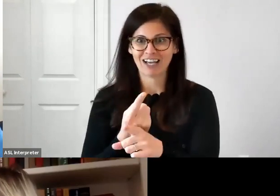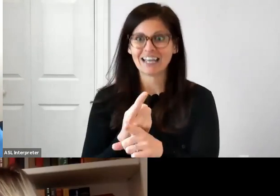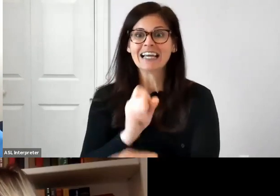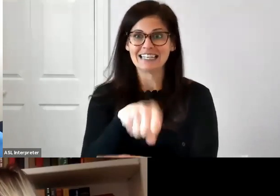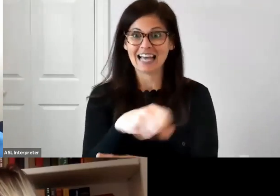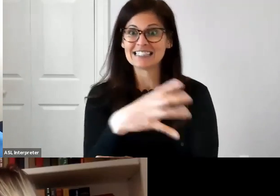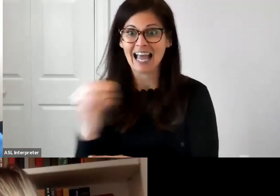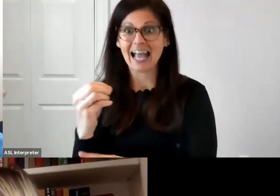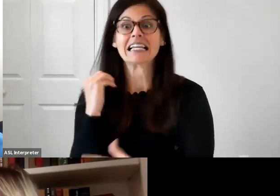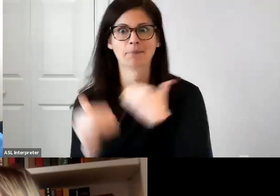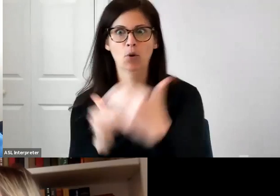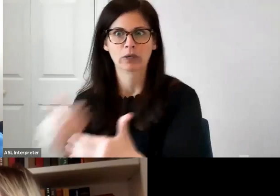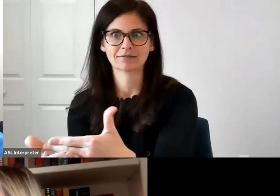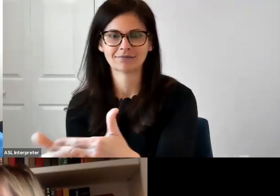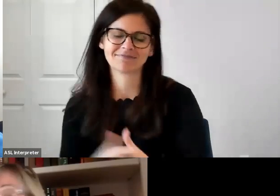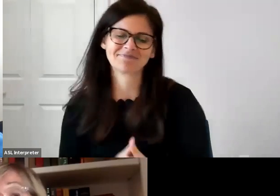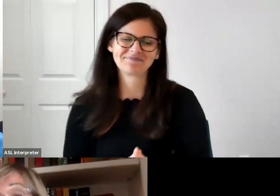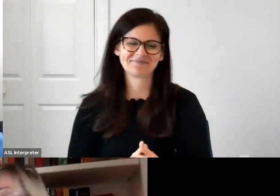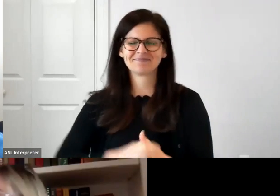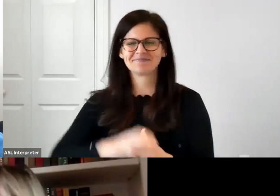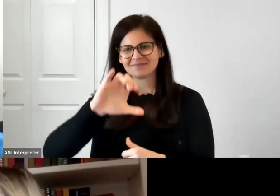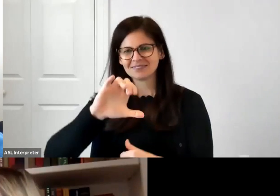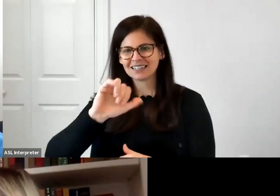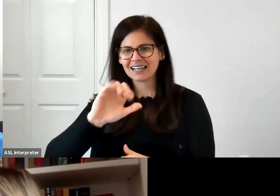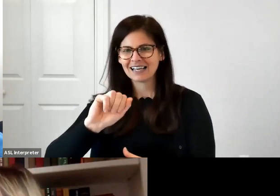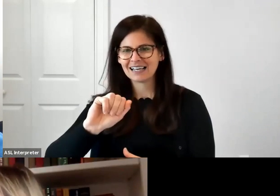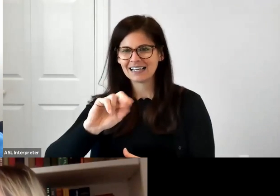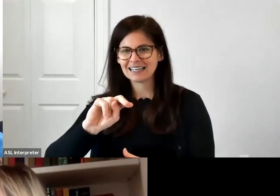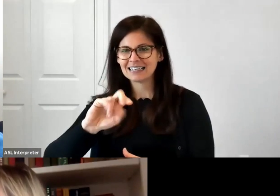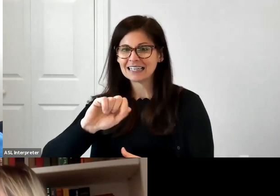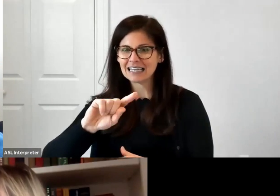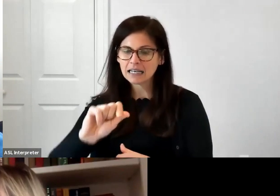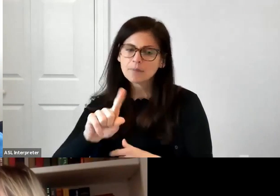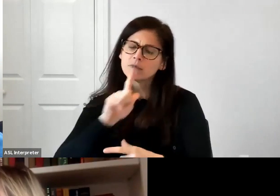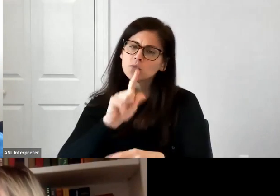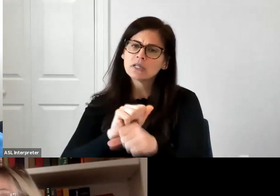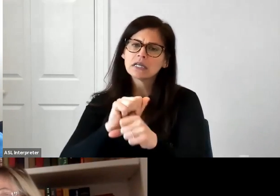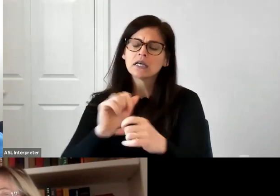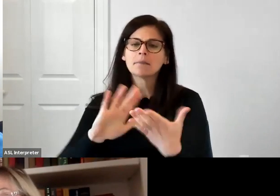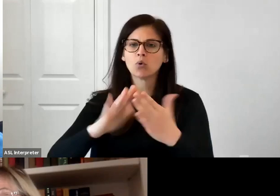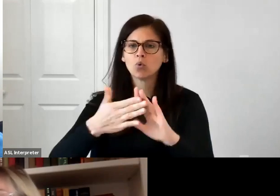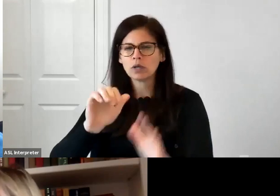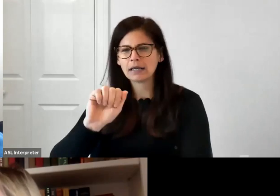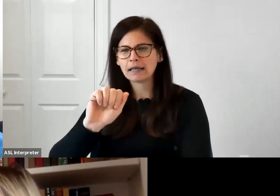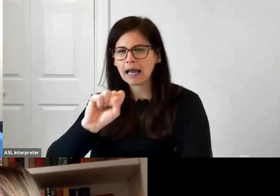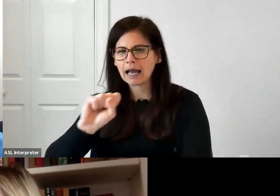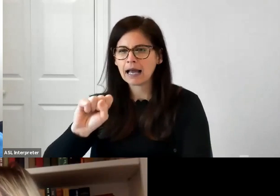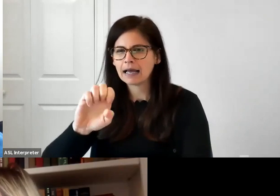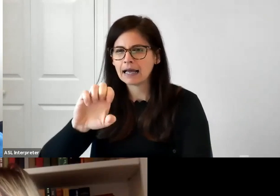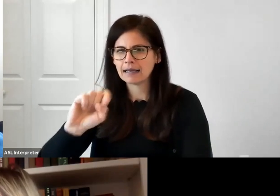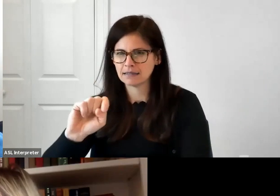So, we would like, this is the Community Asset Award really recognizes the history of centering people